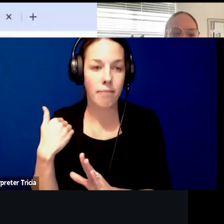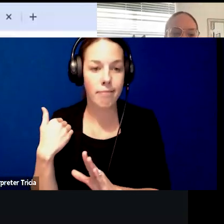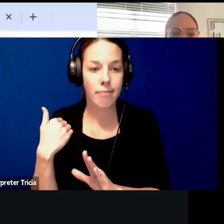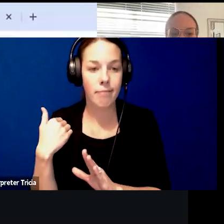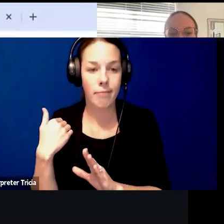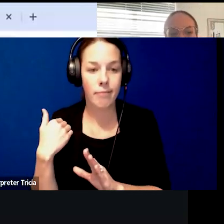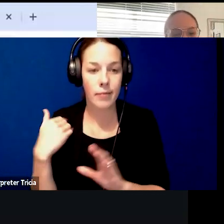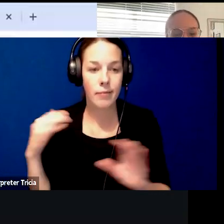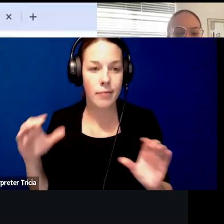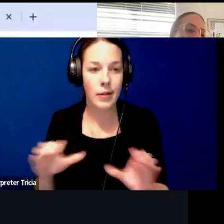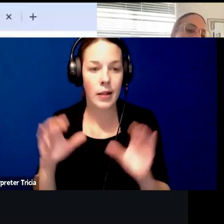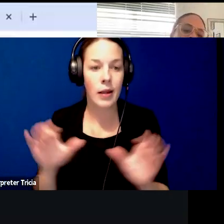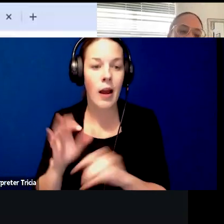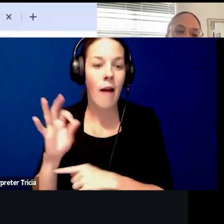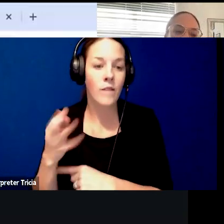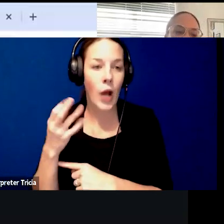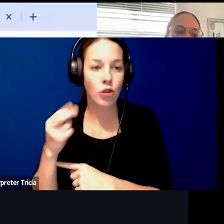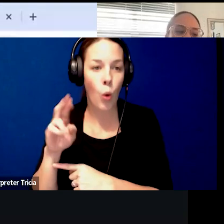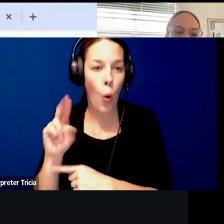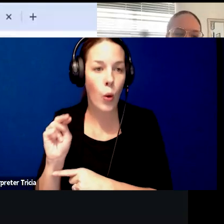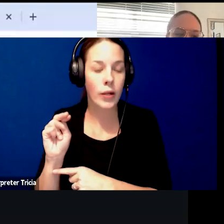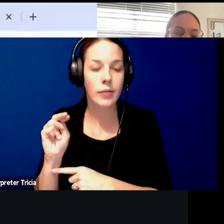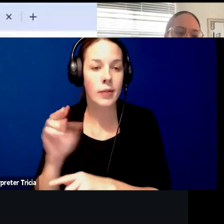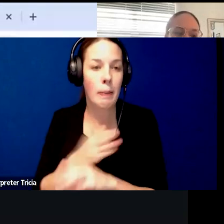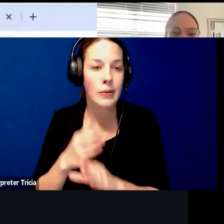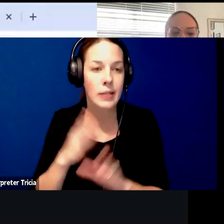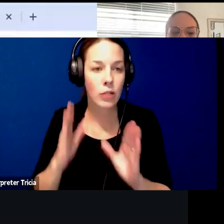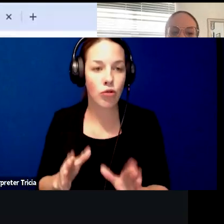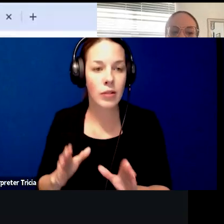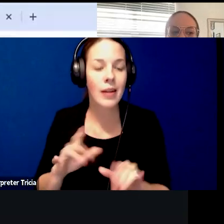as a French farm musician and was also simultaneously